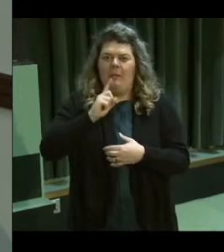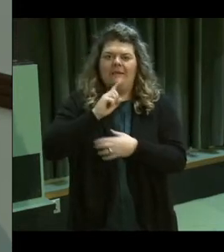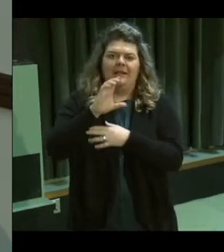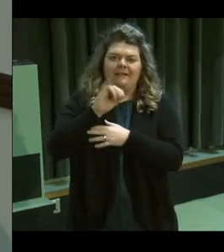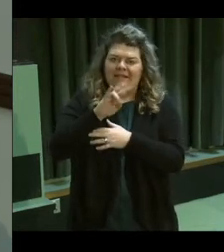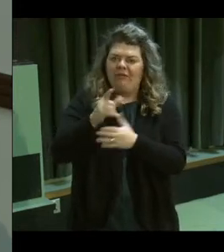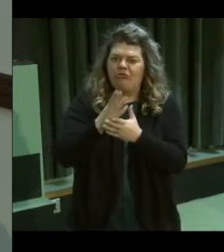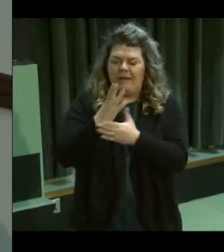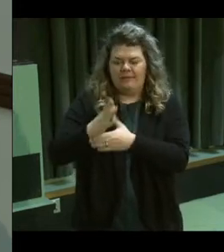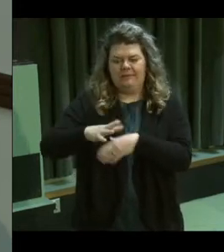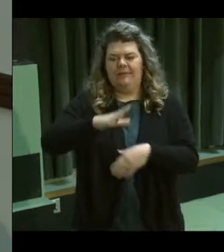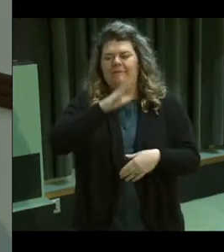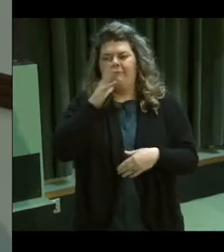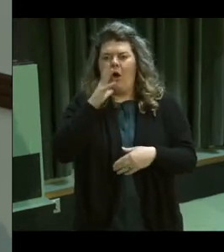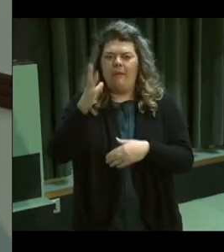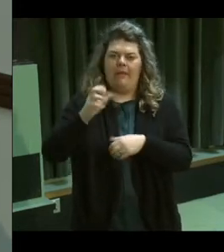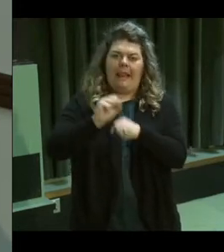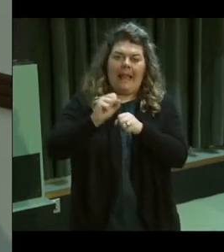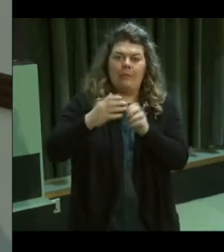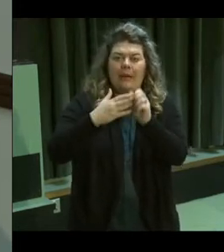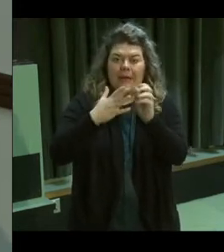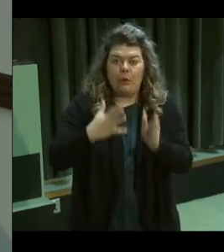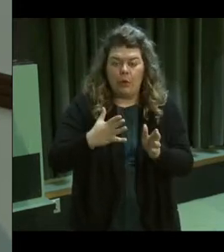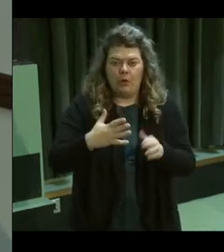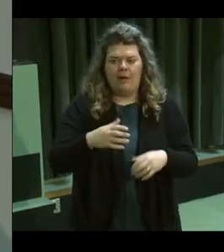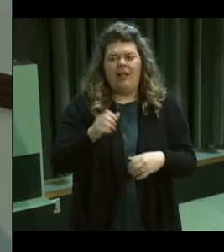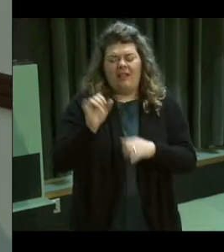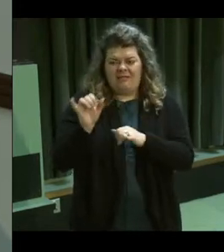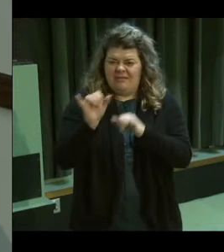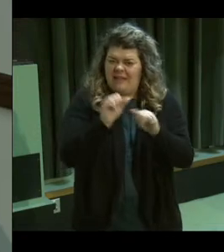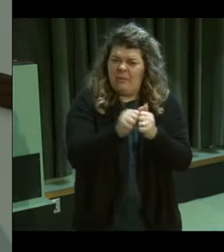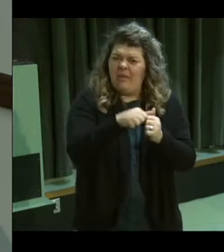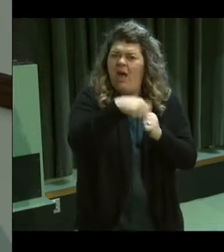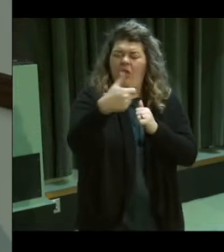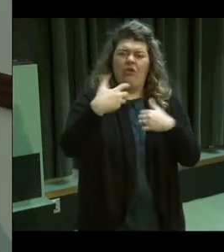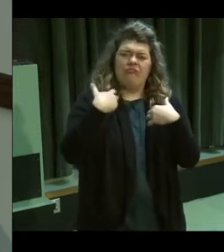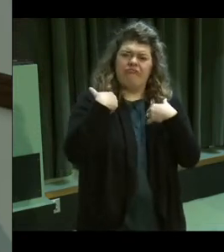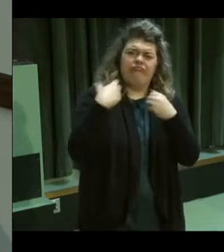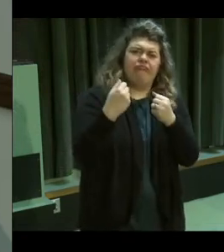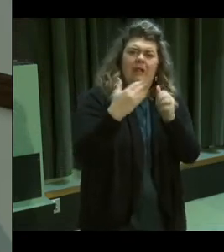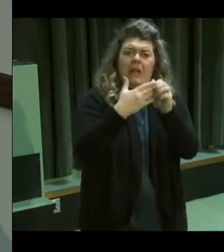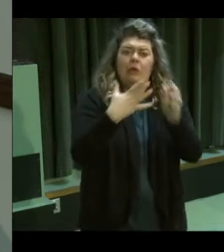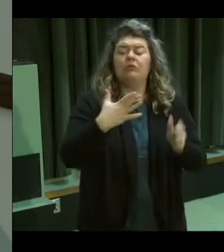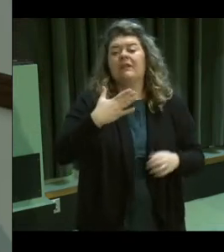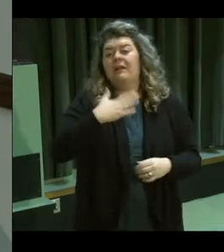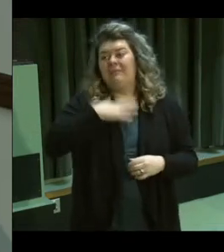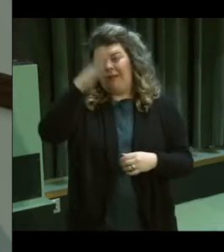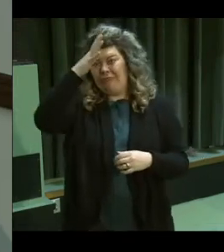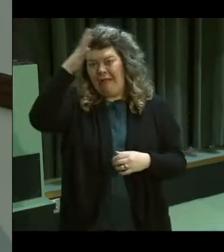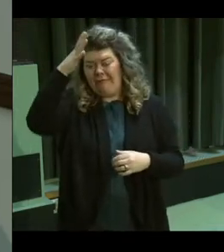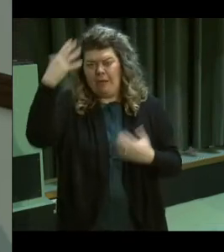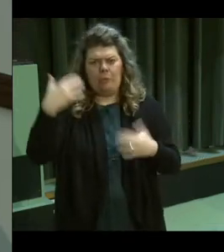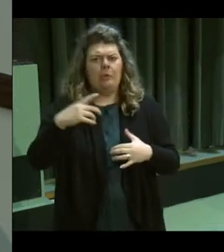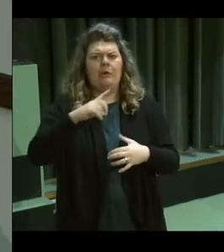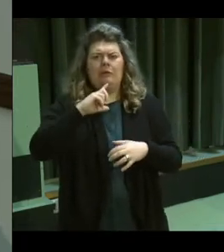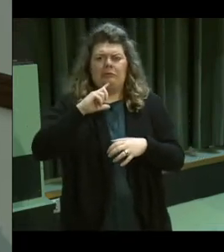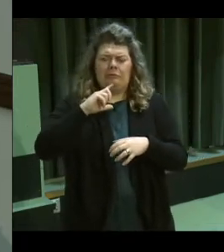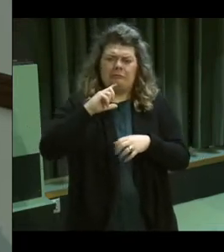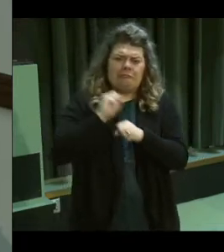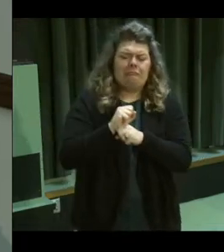worker and labor leader, and like most courageous leaders, my